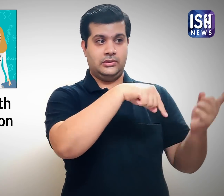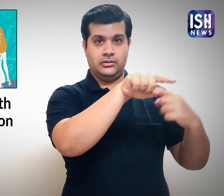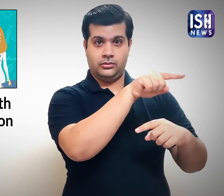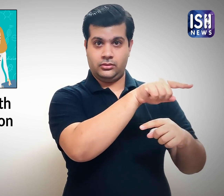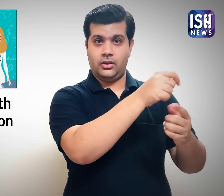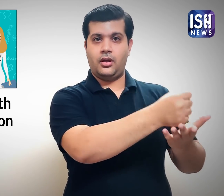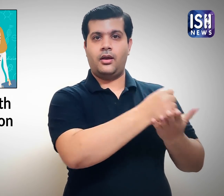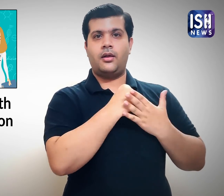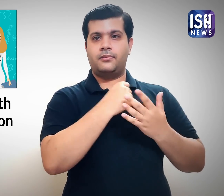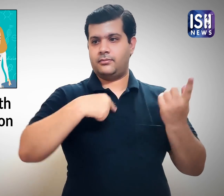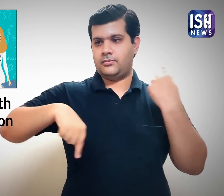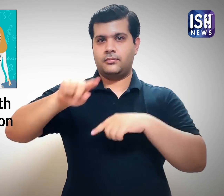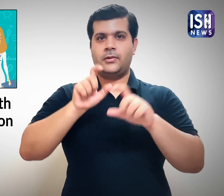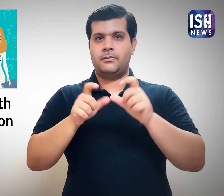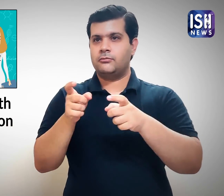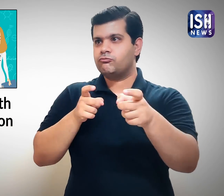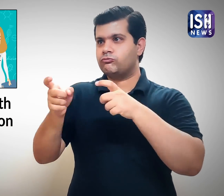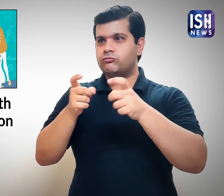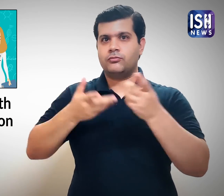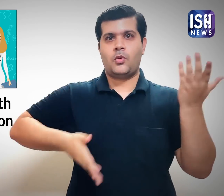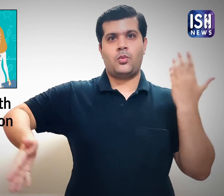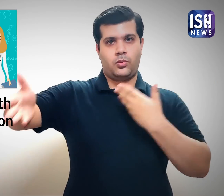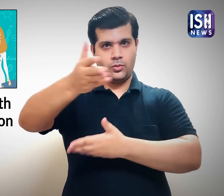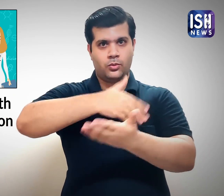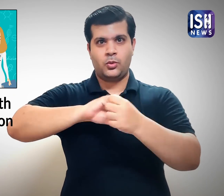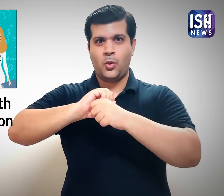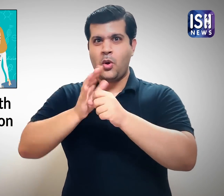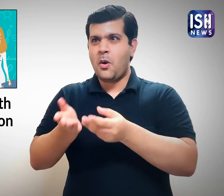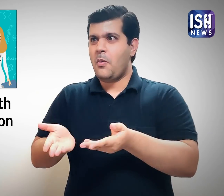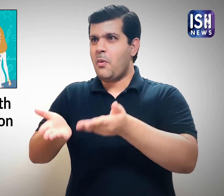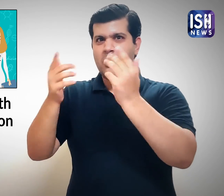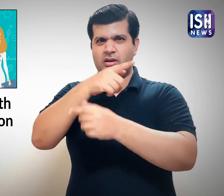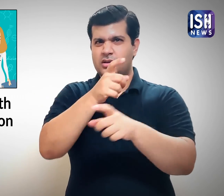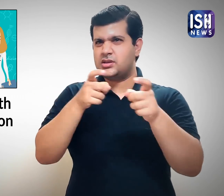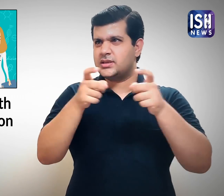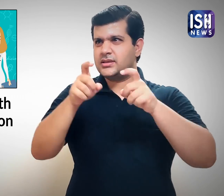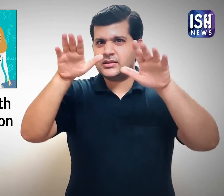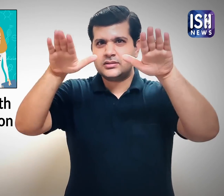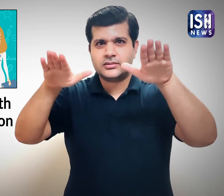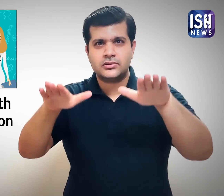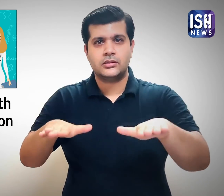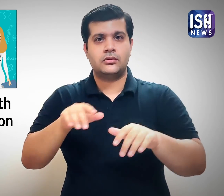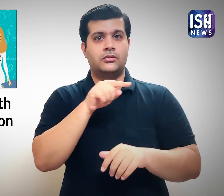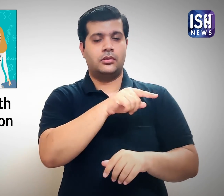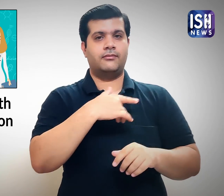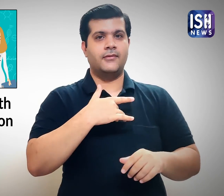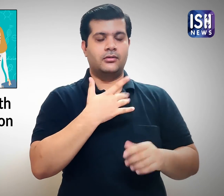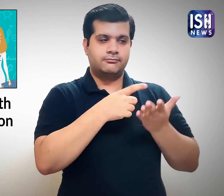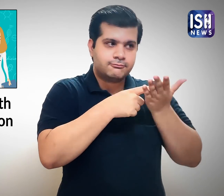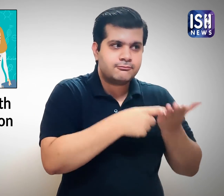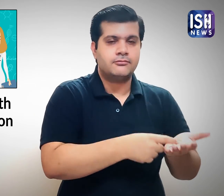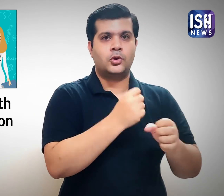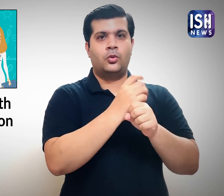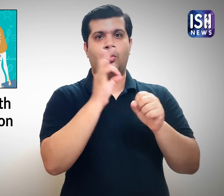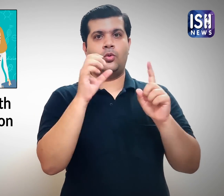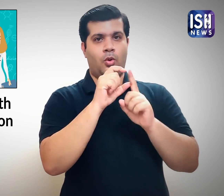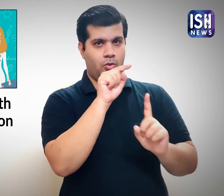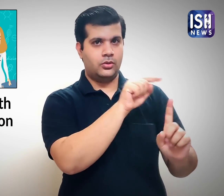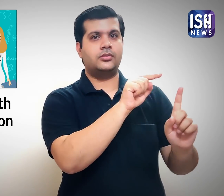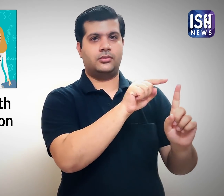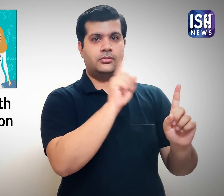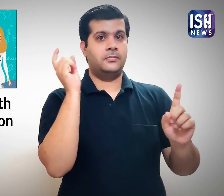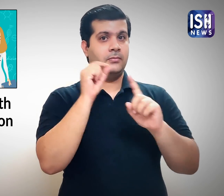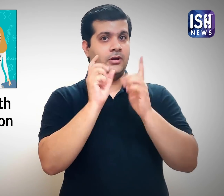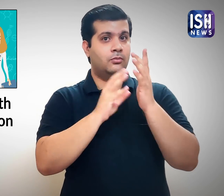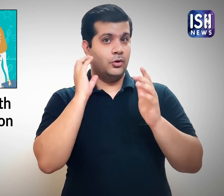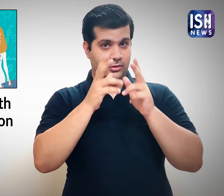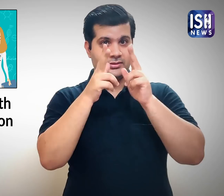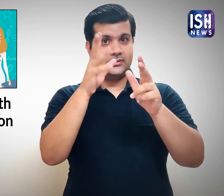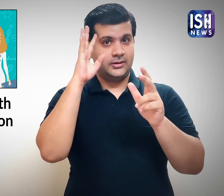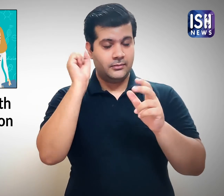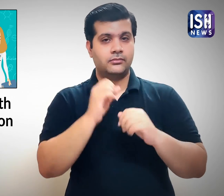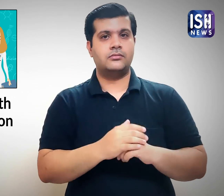They are helping to contain COVID-19 and hence, PM Modi said we must respect them like Gods.